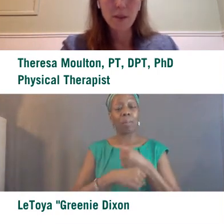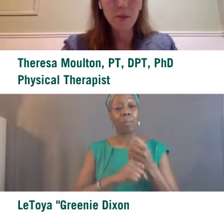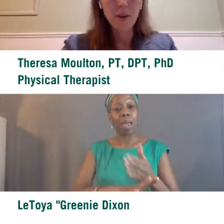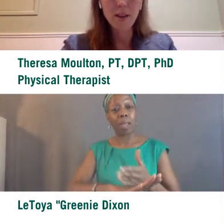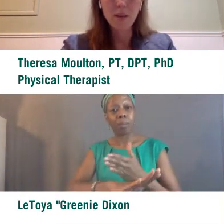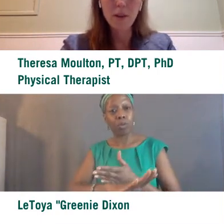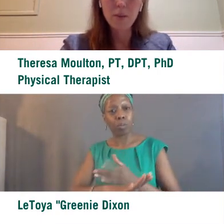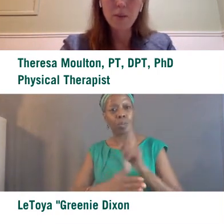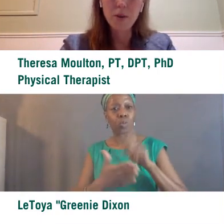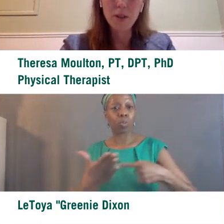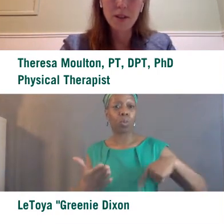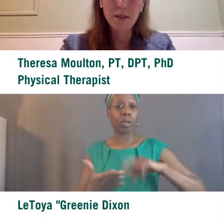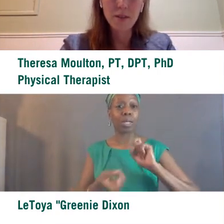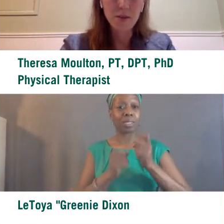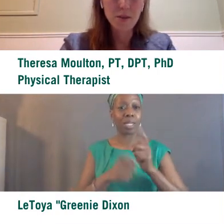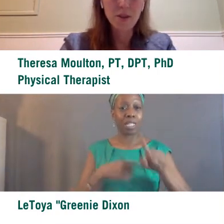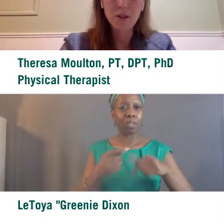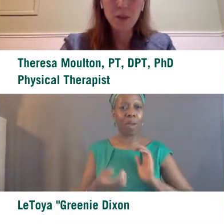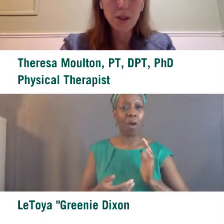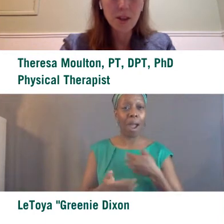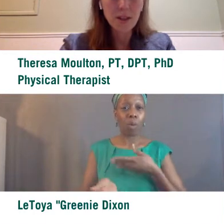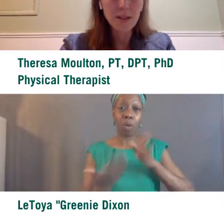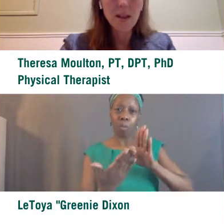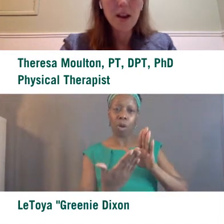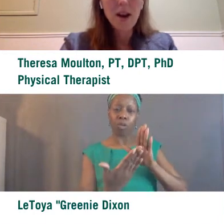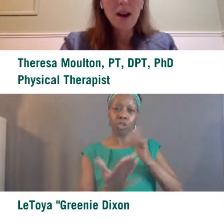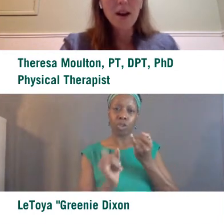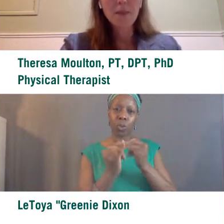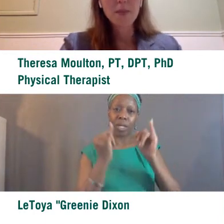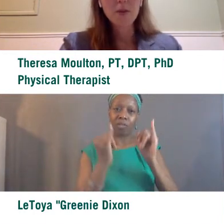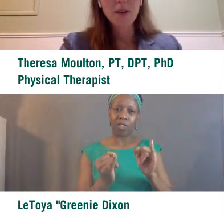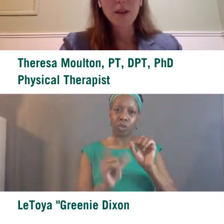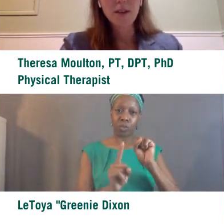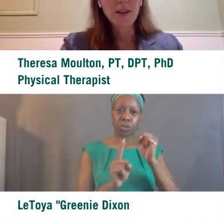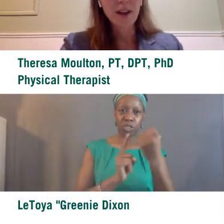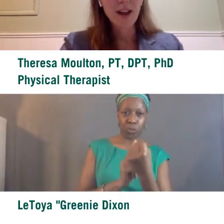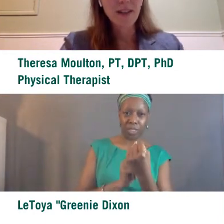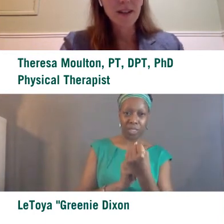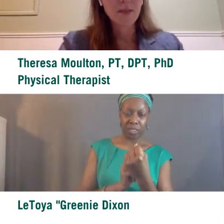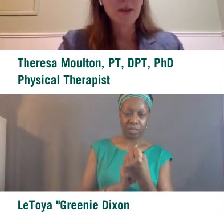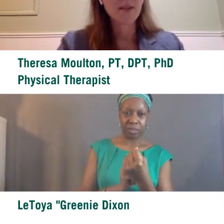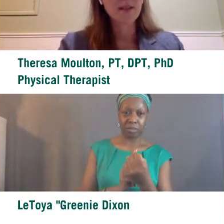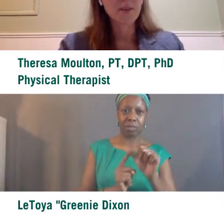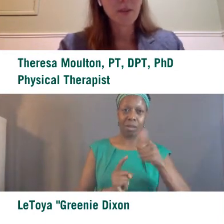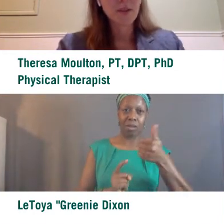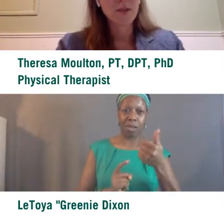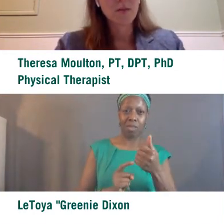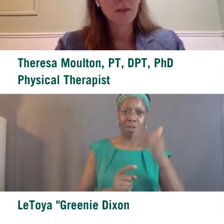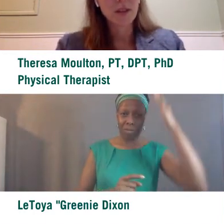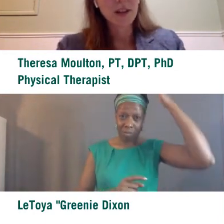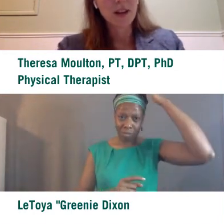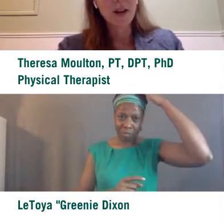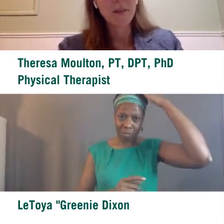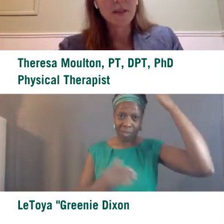about the way that we approach individual situations. So another hat that I wear is helping to coordinate